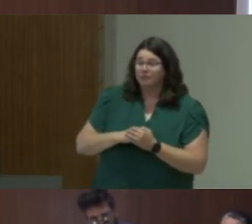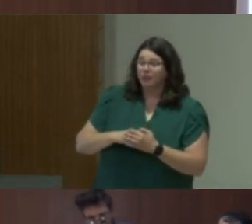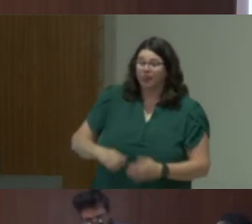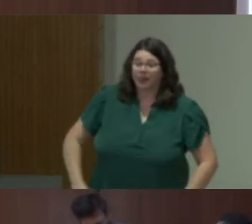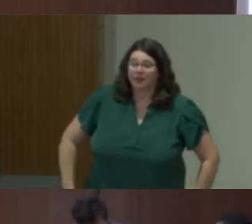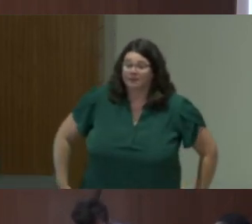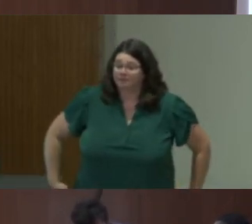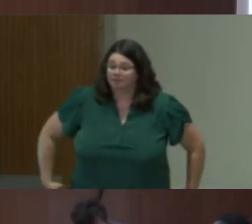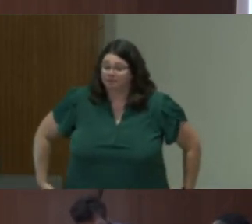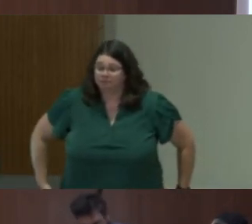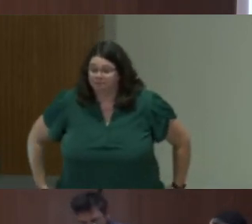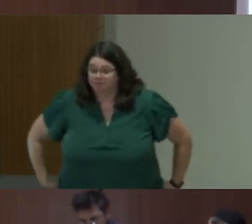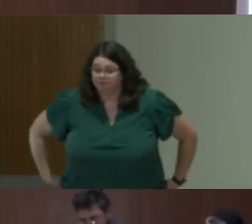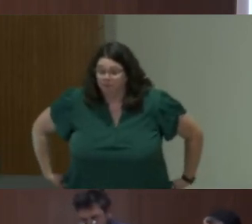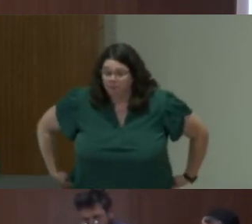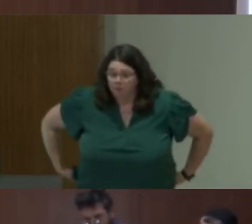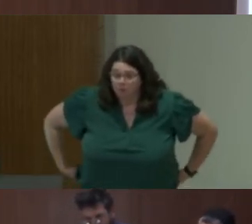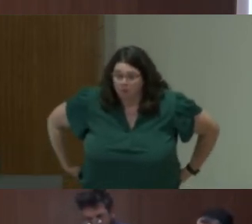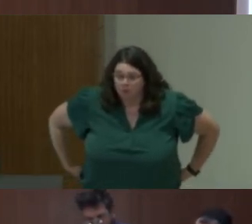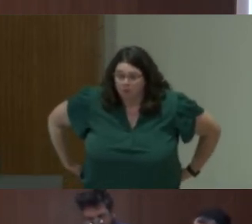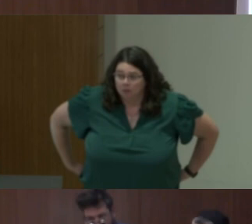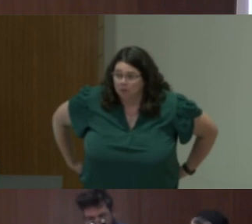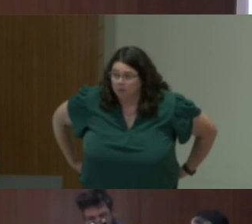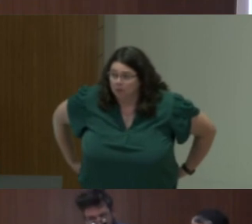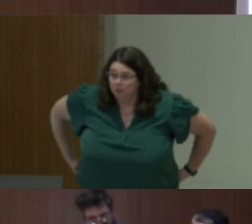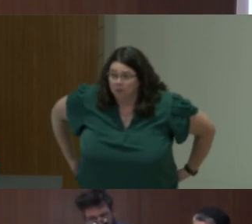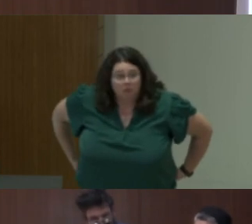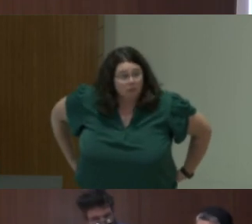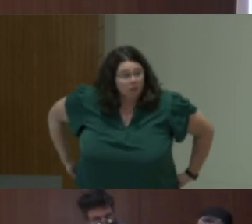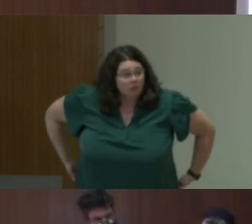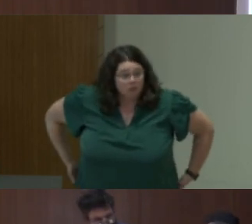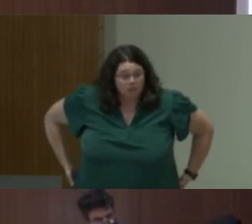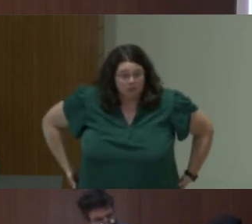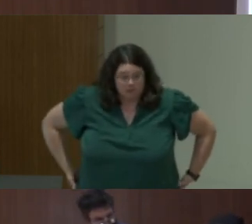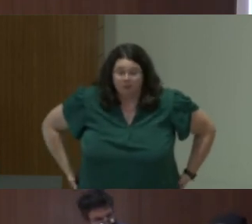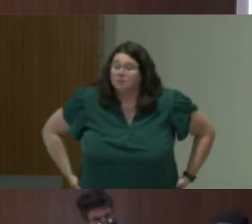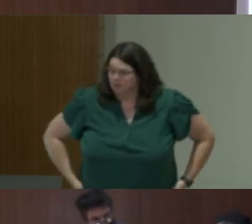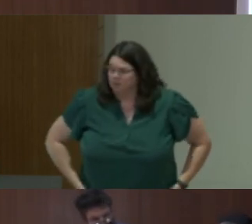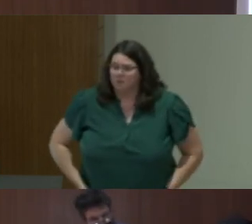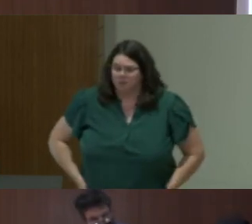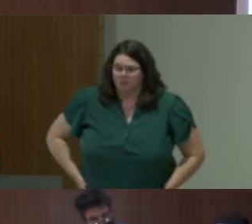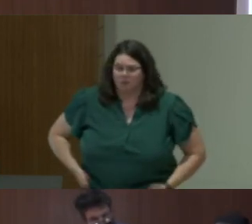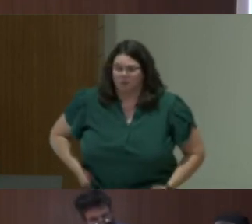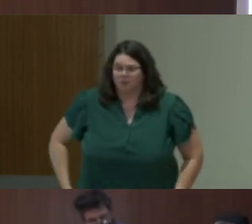Just grabbing some microphones quickly. Sister Jane's going to do a run down... New Price is Right.